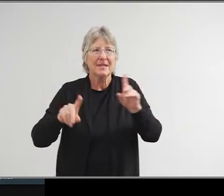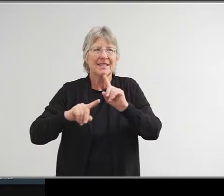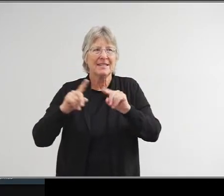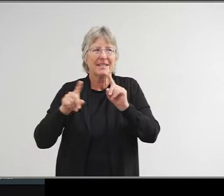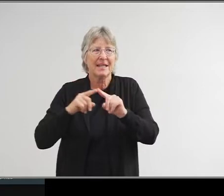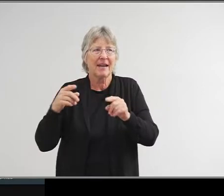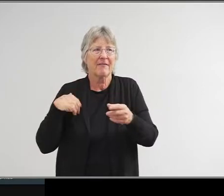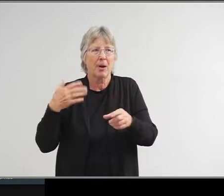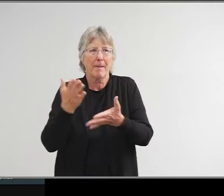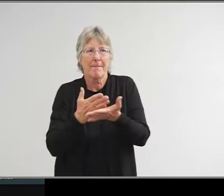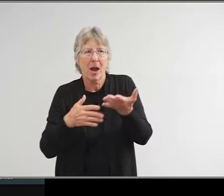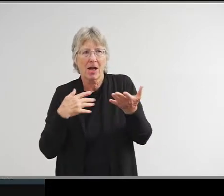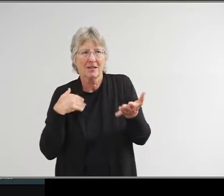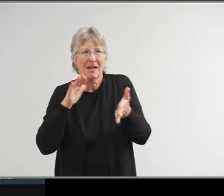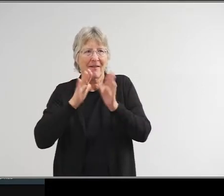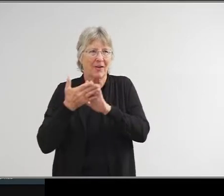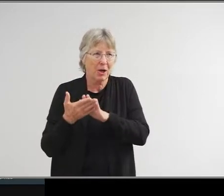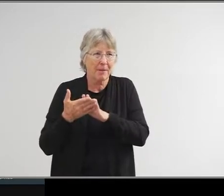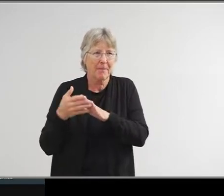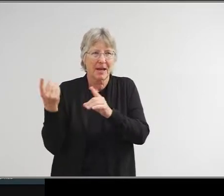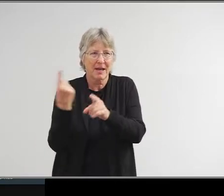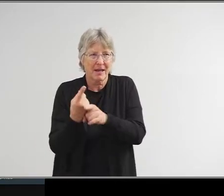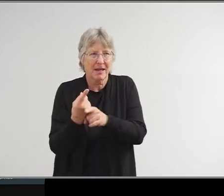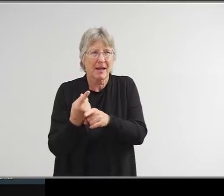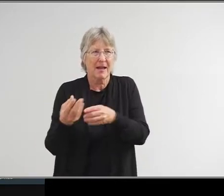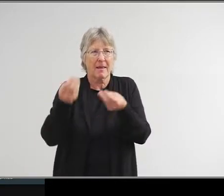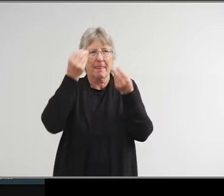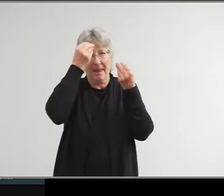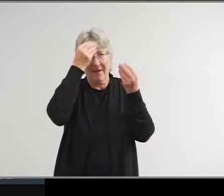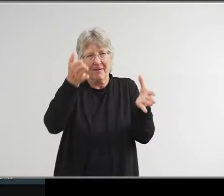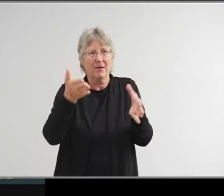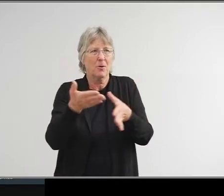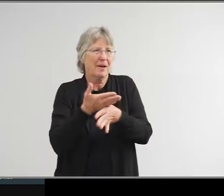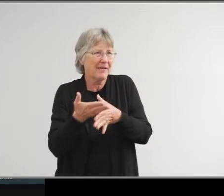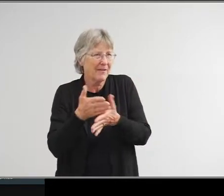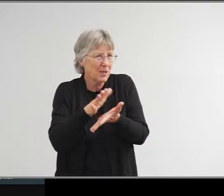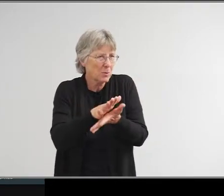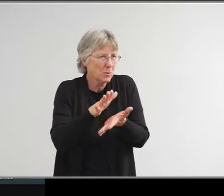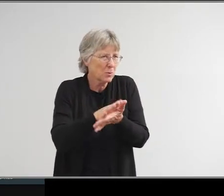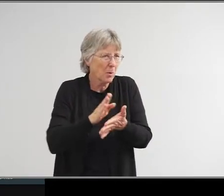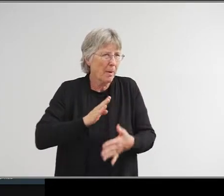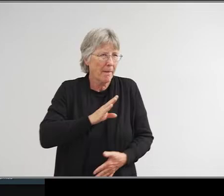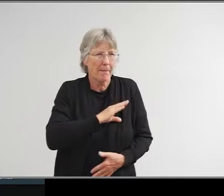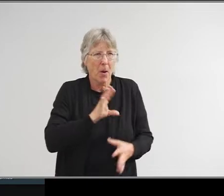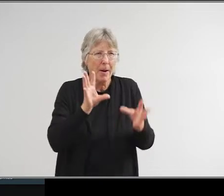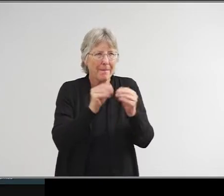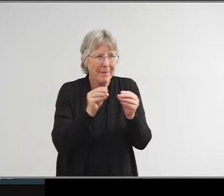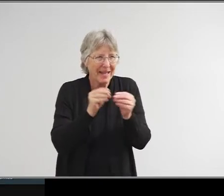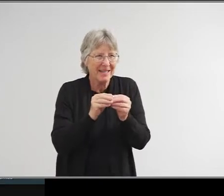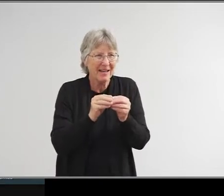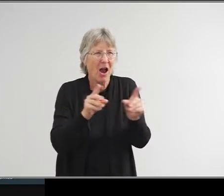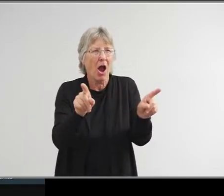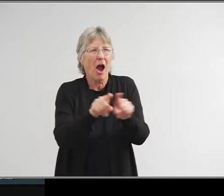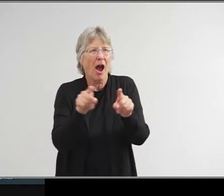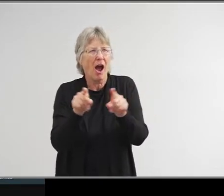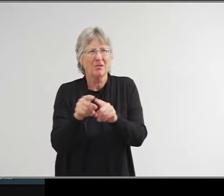of our community, right? And the information that we're sharing at our school board meetings also is interpreted